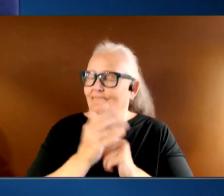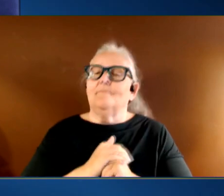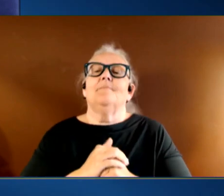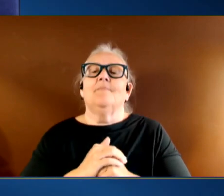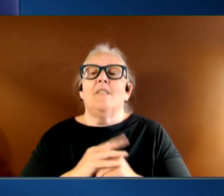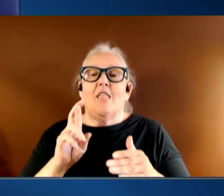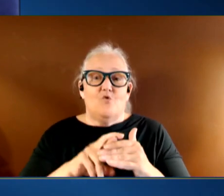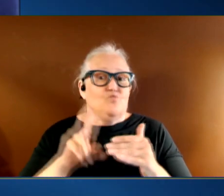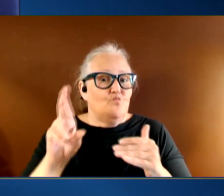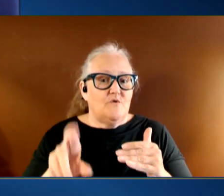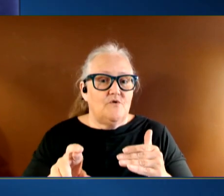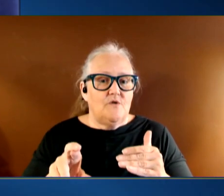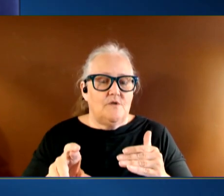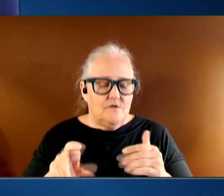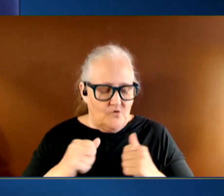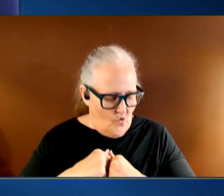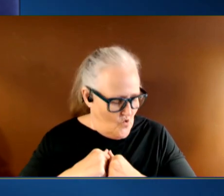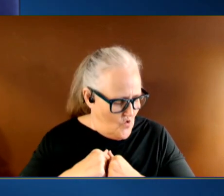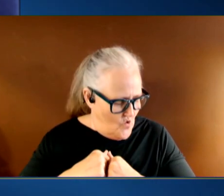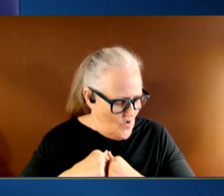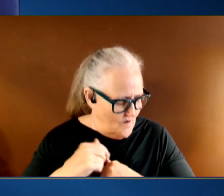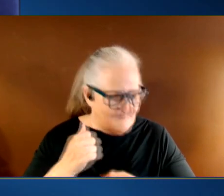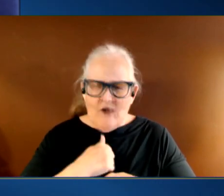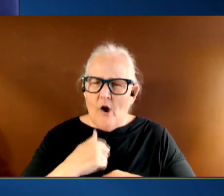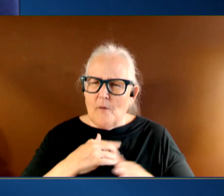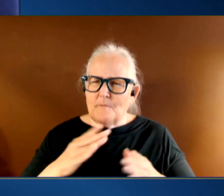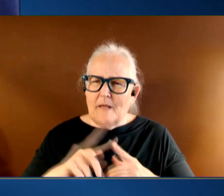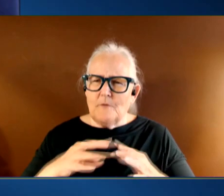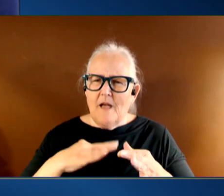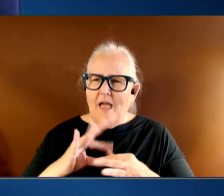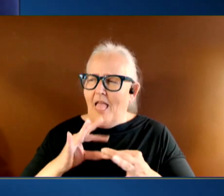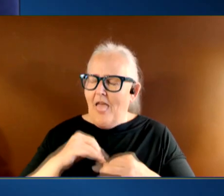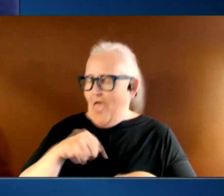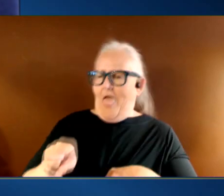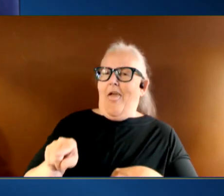I lost my train of thought, you guys. I'm so sorry. I was excited about Mariah. Mariah's work,